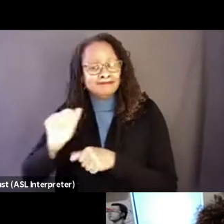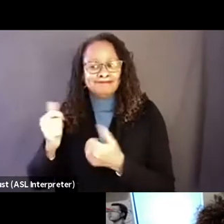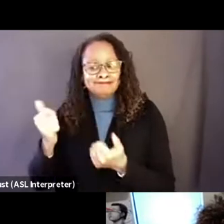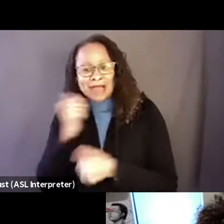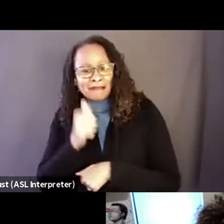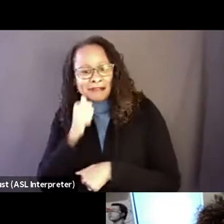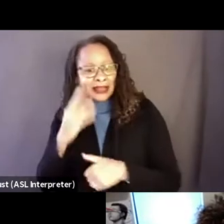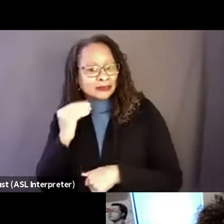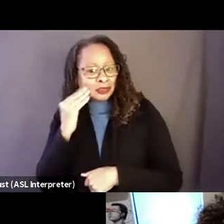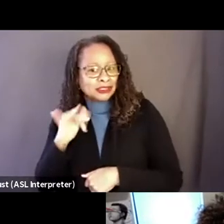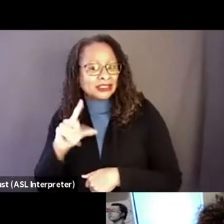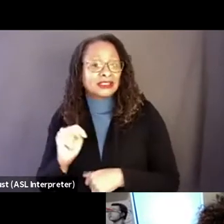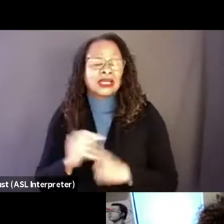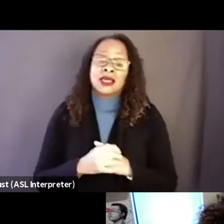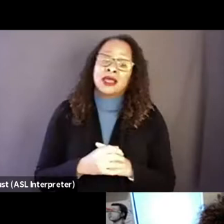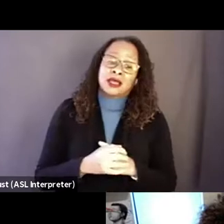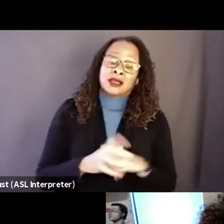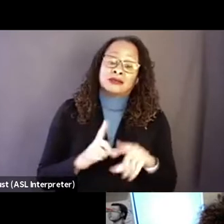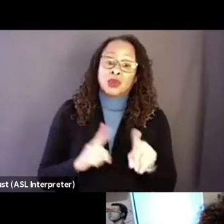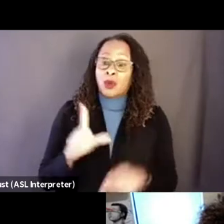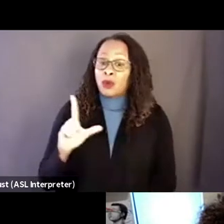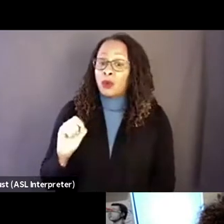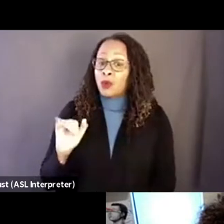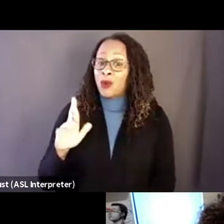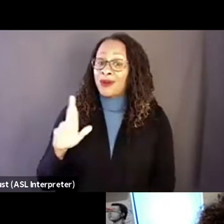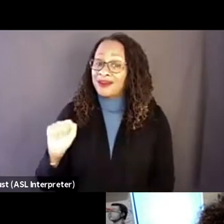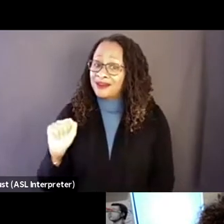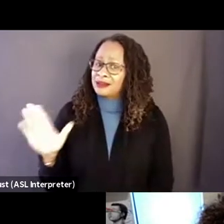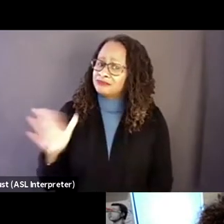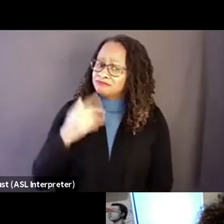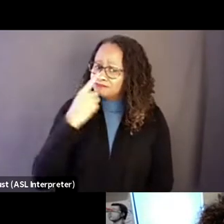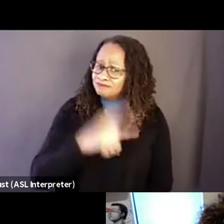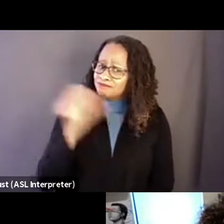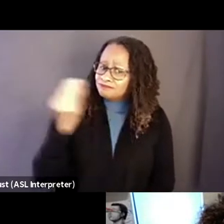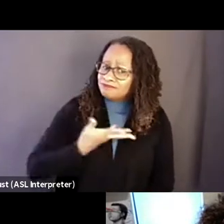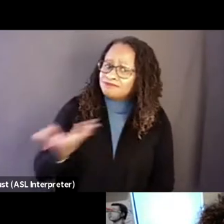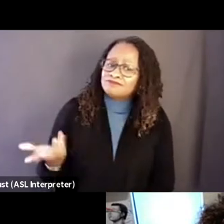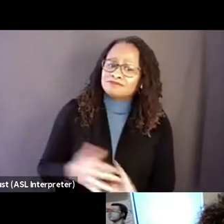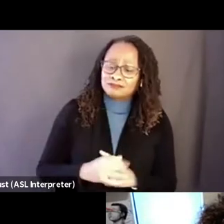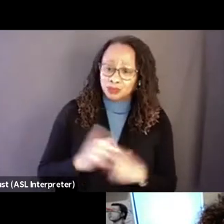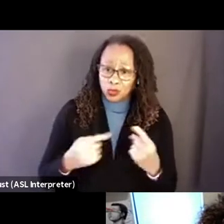So Loira, I'd love for you to just kind of kick us off. When you thought about this film,